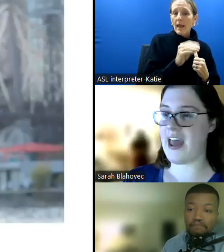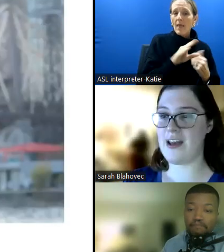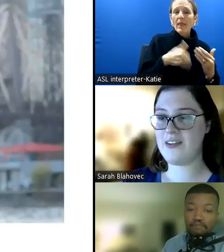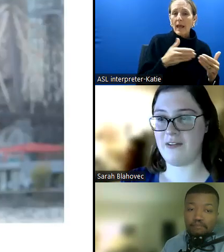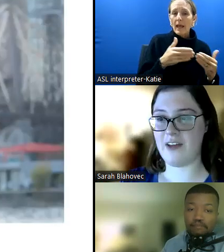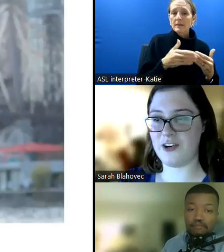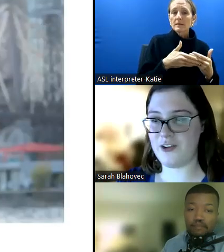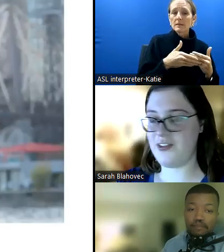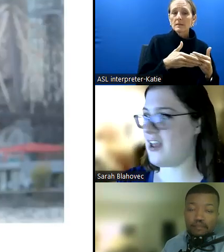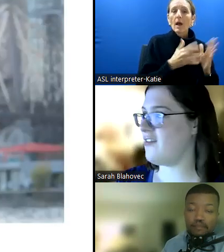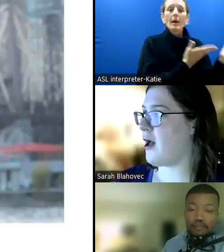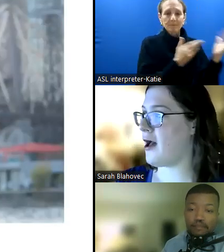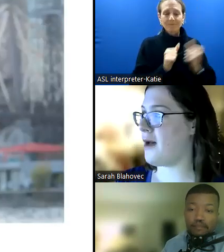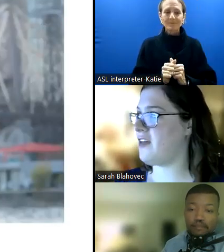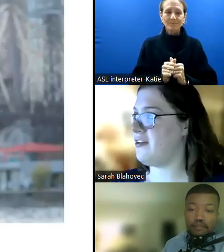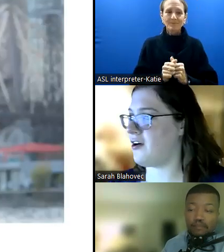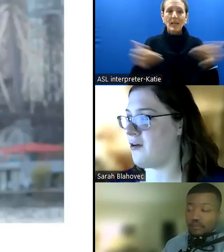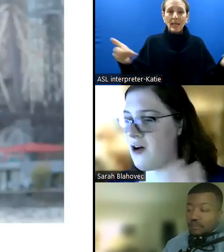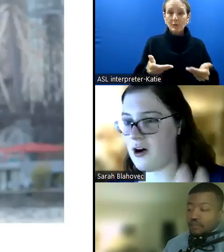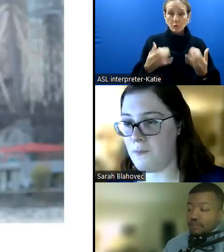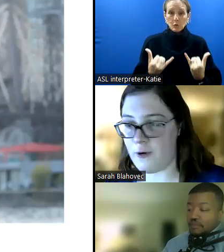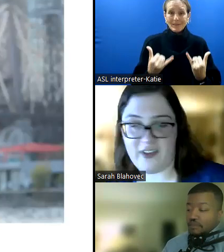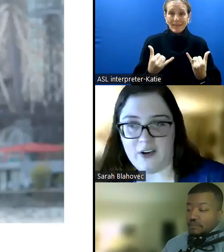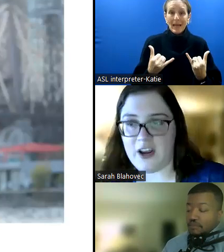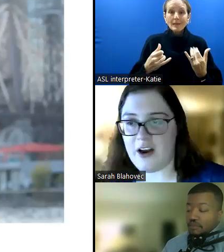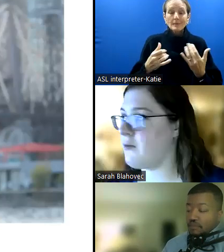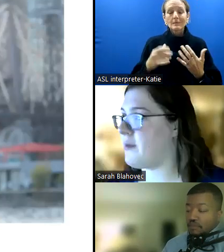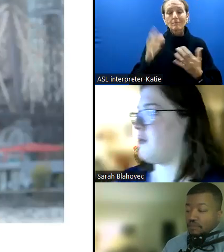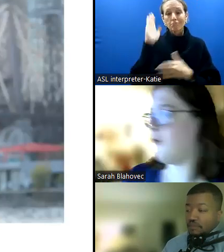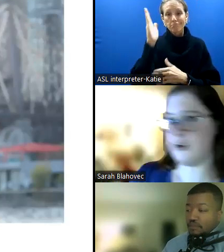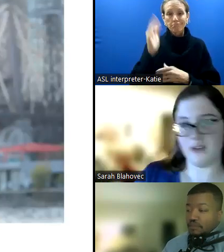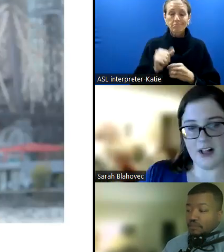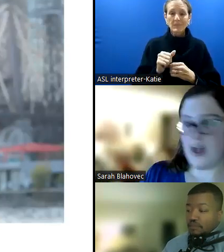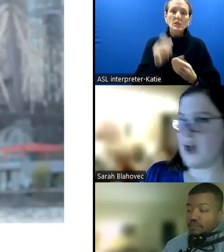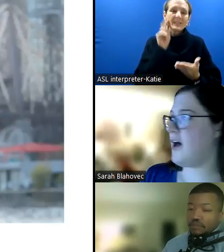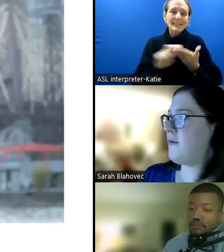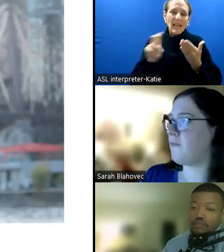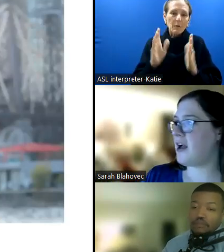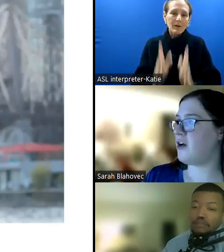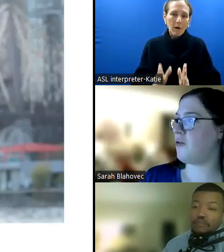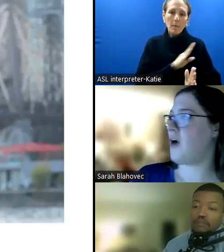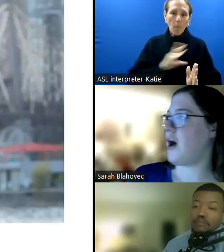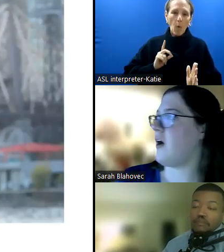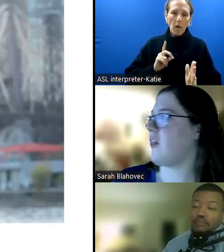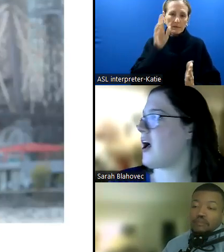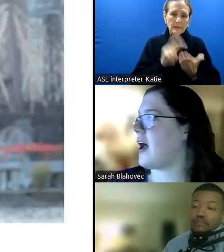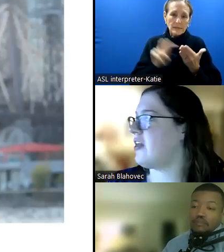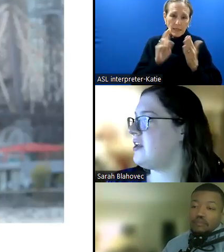and introduce today's presenter, our Board Secretary, Rebecca Lamorte. Rebecca grew up on Long Island